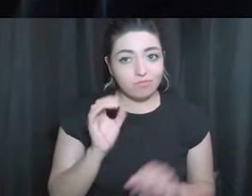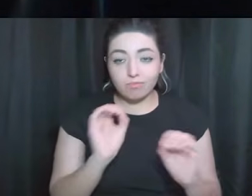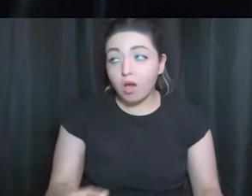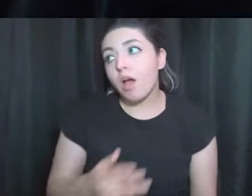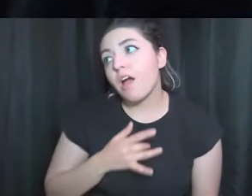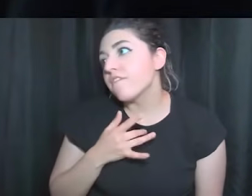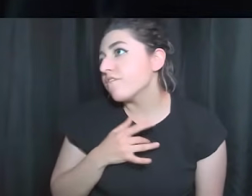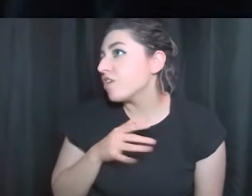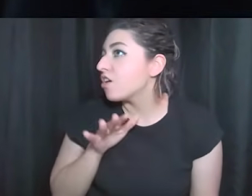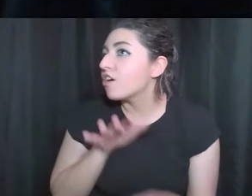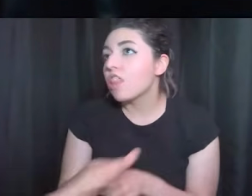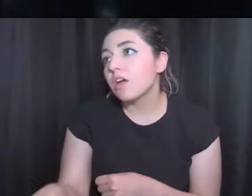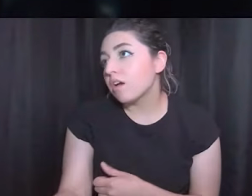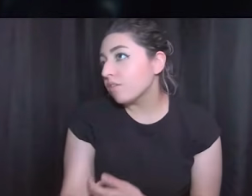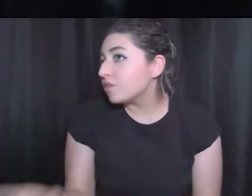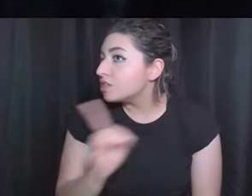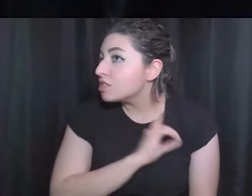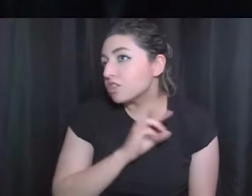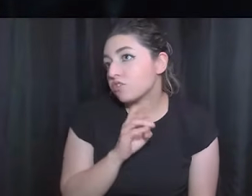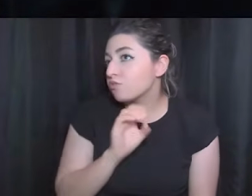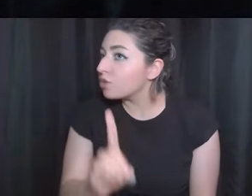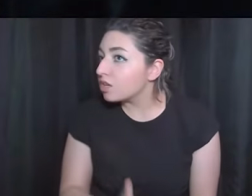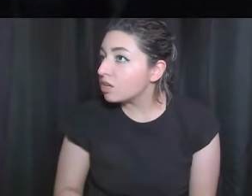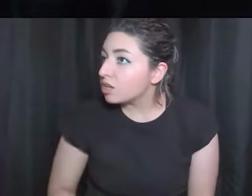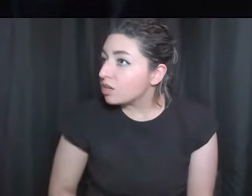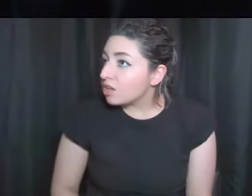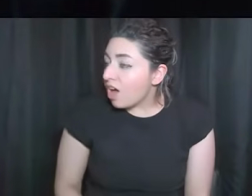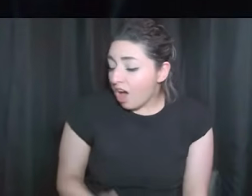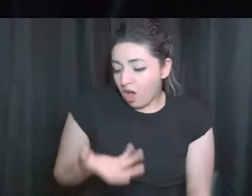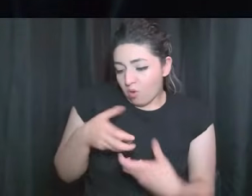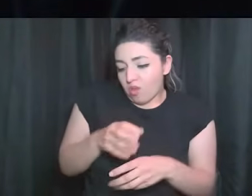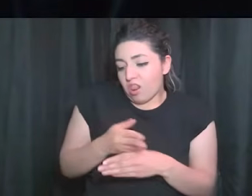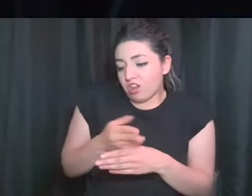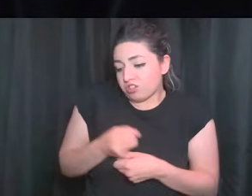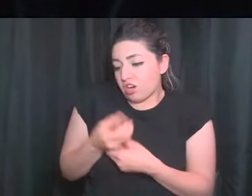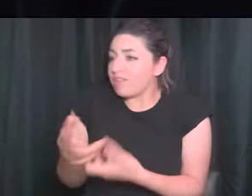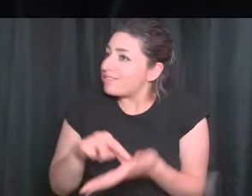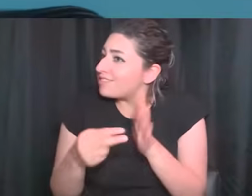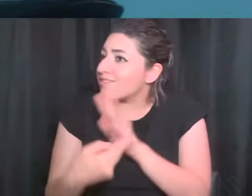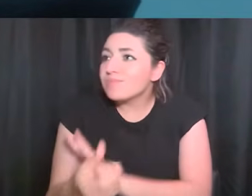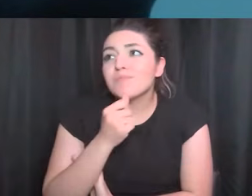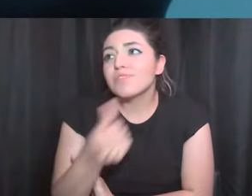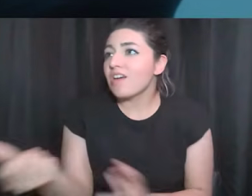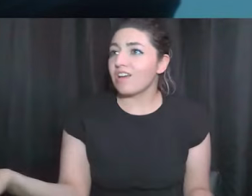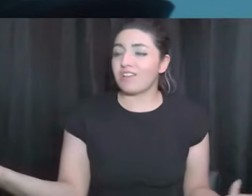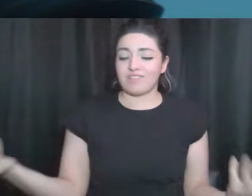I feel plenty, Detective Reed. Just because I'm uninterested in sharing it with you doesn't mean I'm not a deviant.